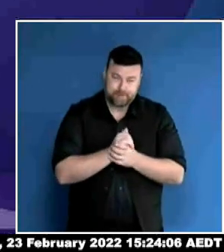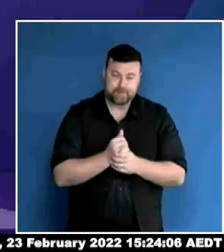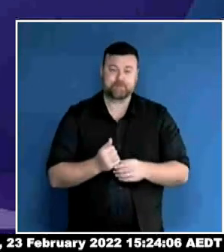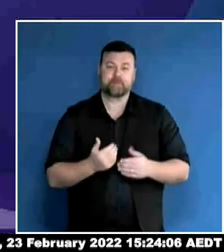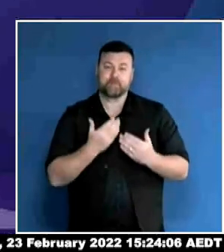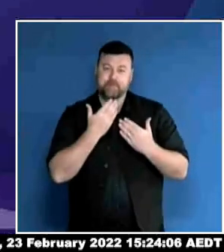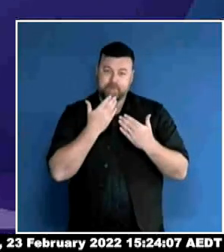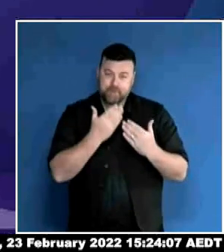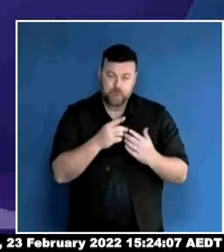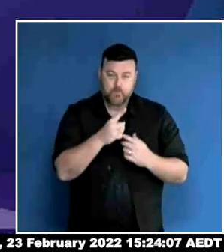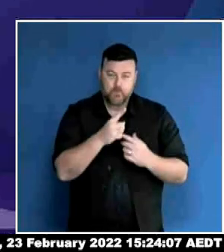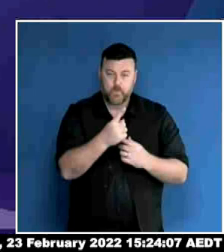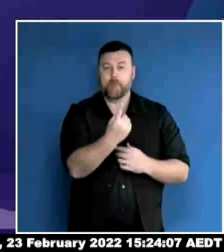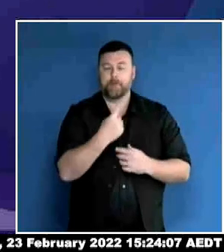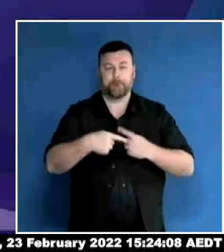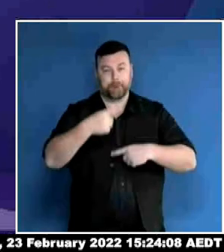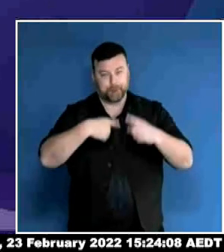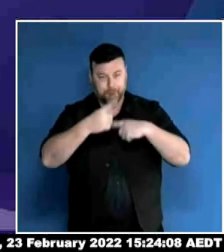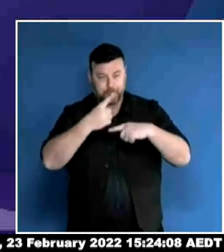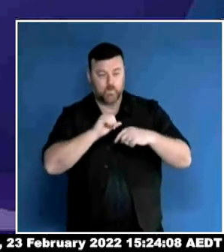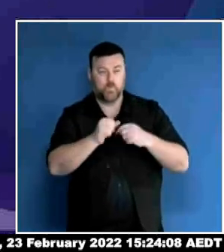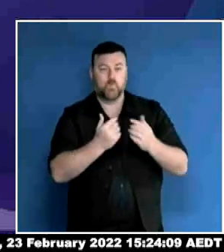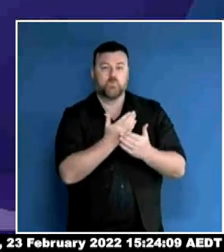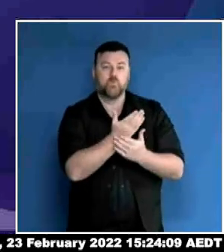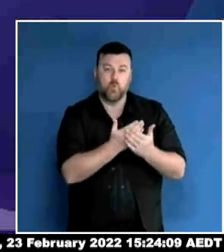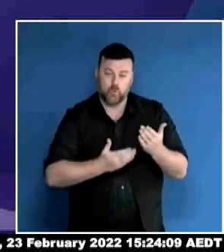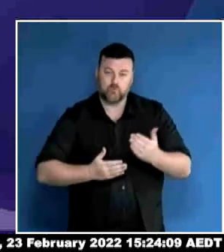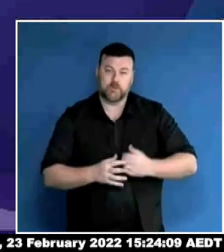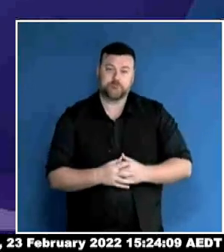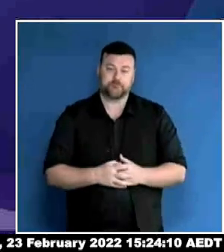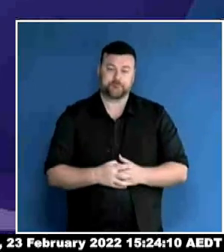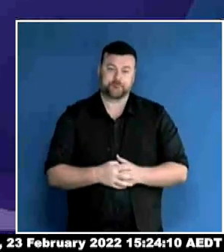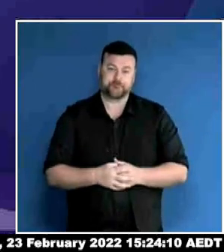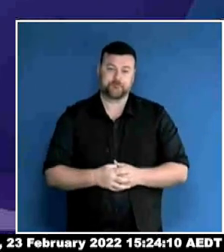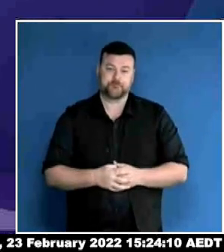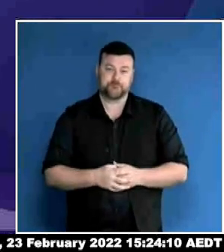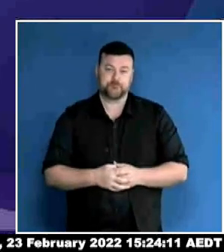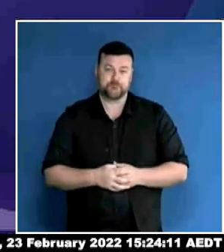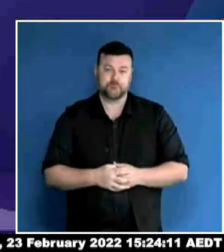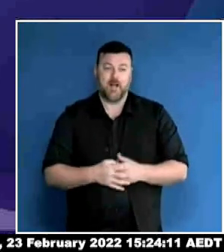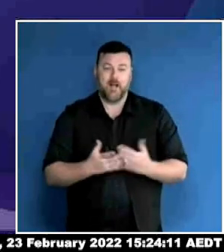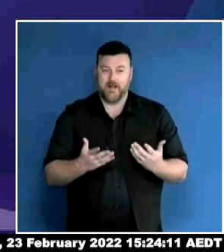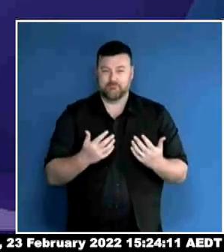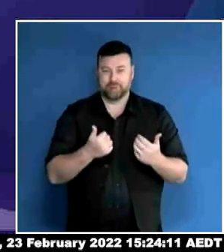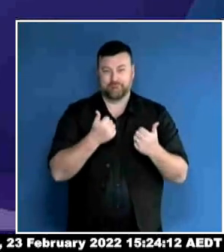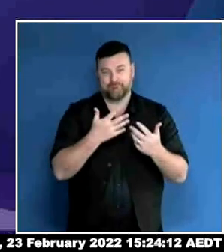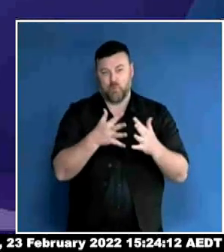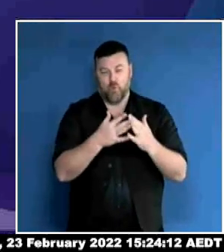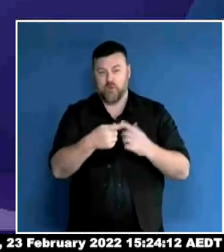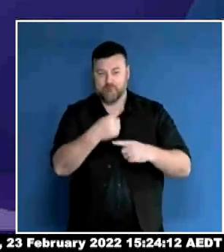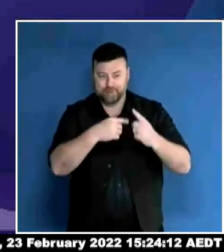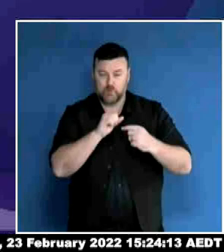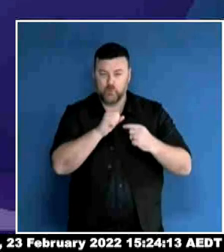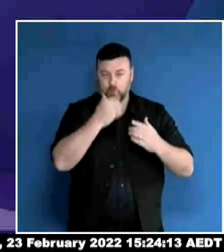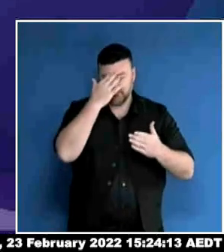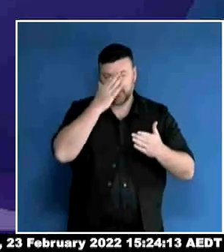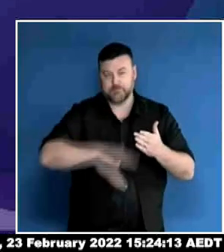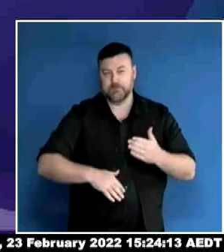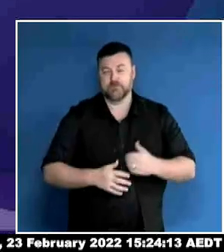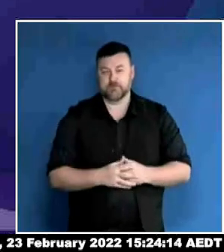your story and giving us the benefit of the experiences that have been recorded in your statement. So thank you very much indeed.